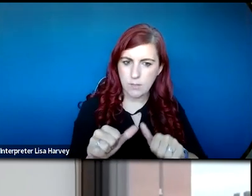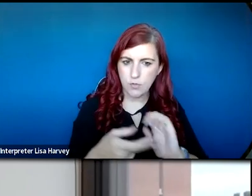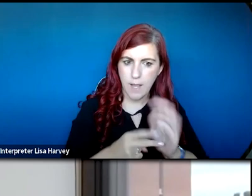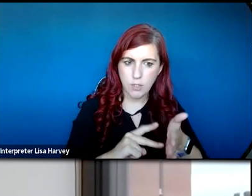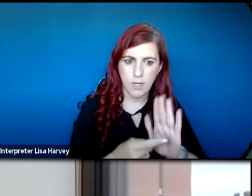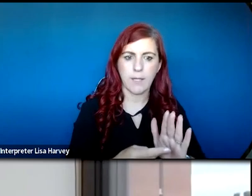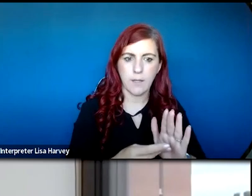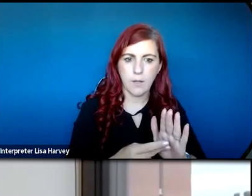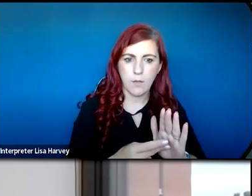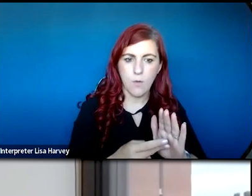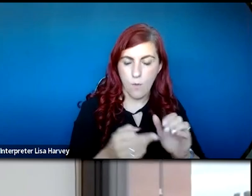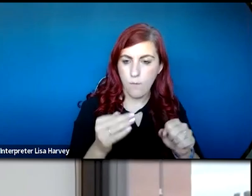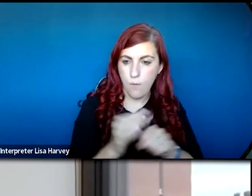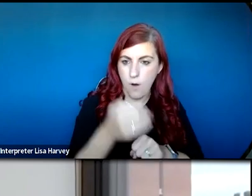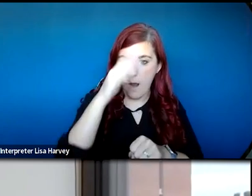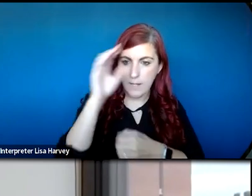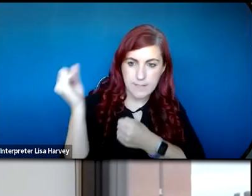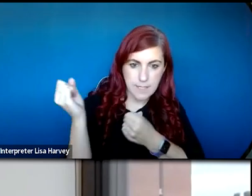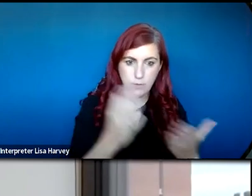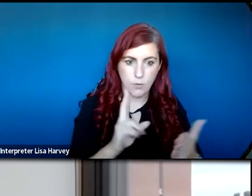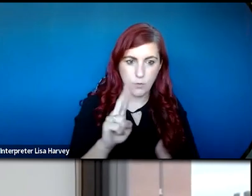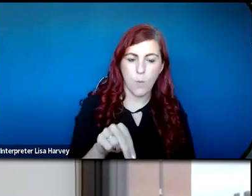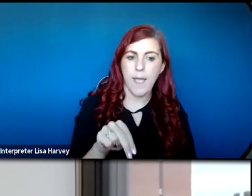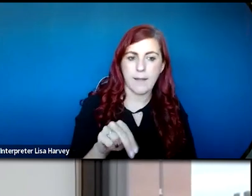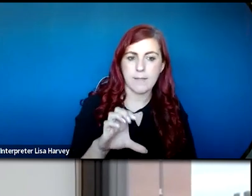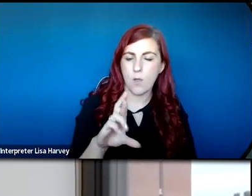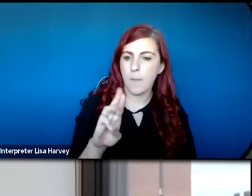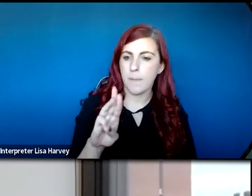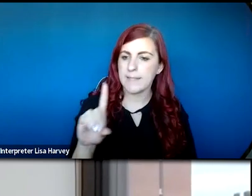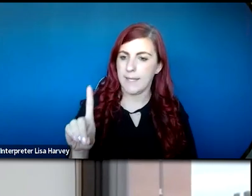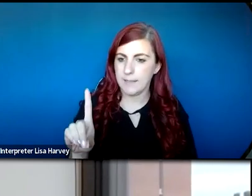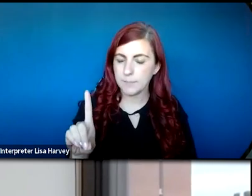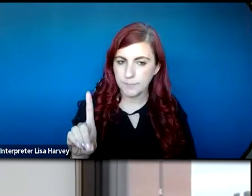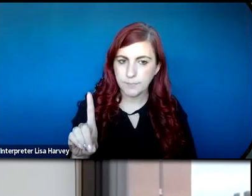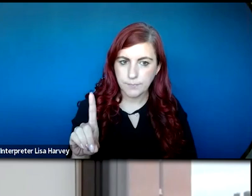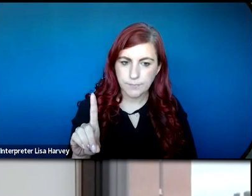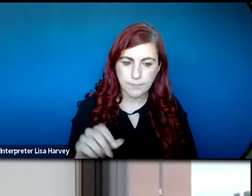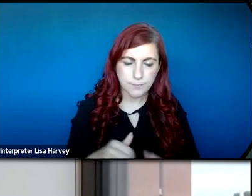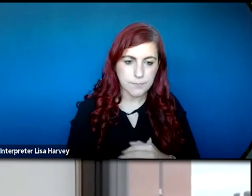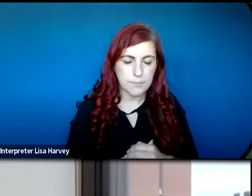Ireland's delivery of the vision of the UN's Convention on the Rights of Persons with Disabilities.